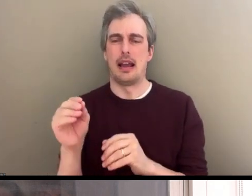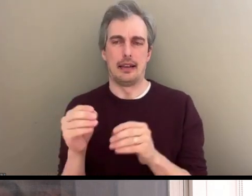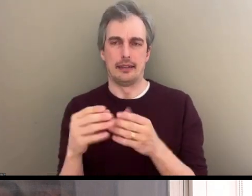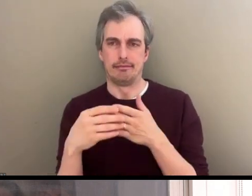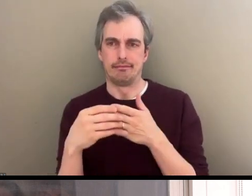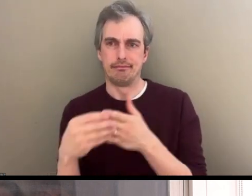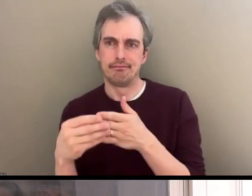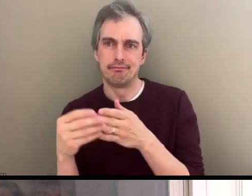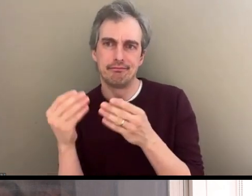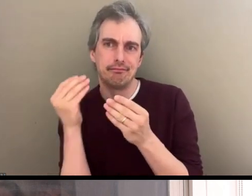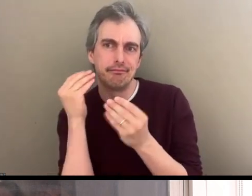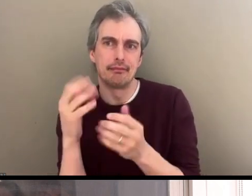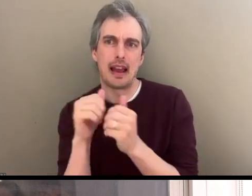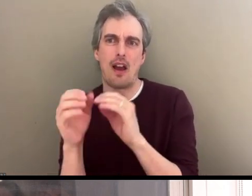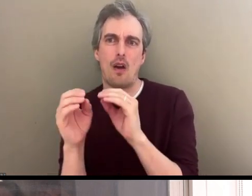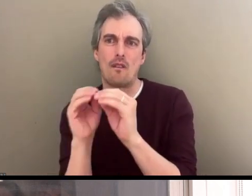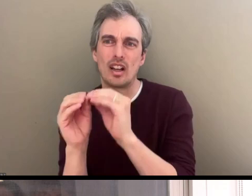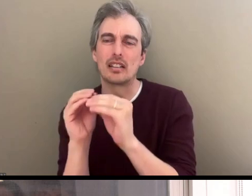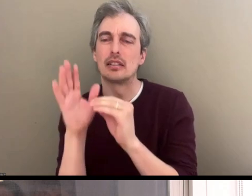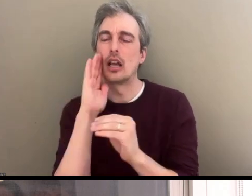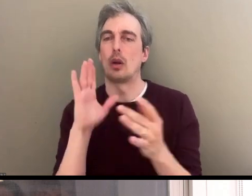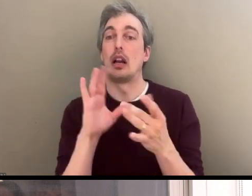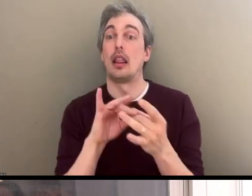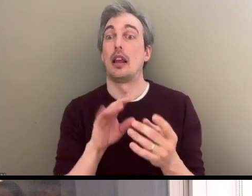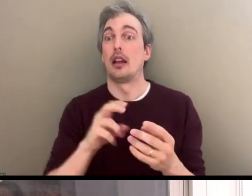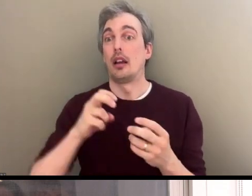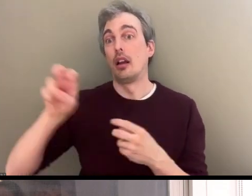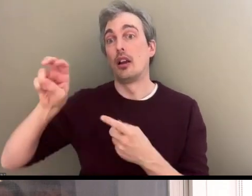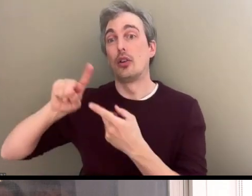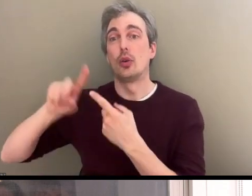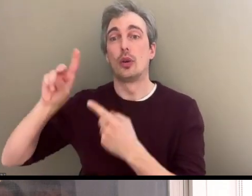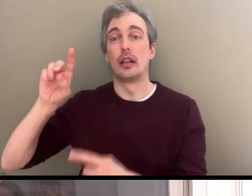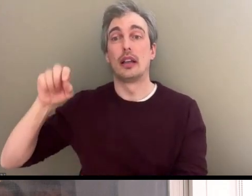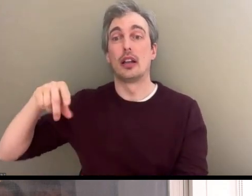the little link to Deque University, where you could look at what